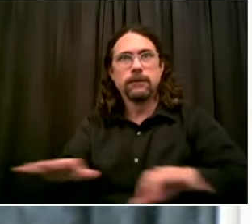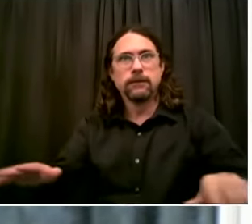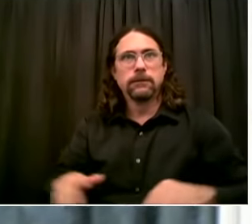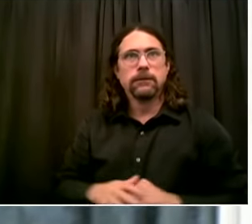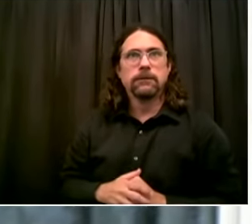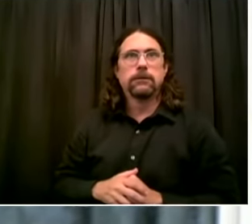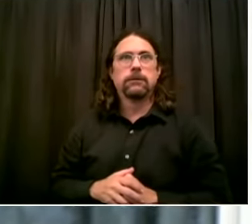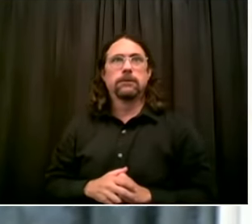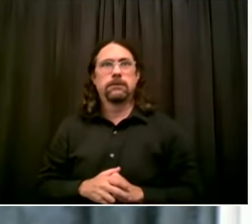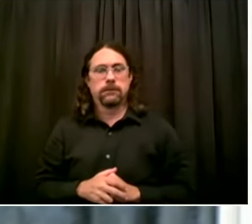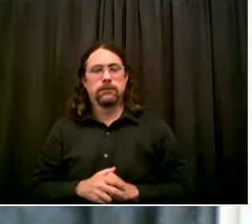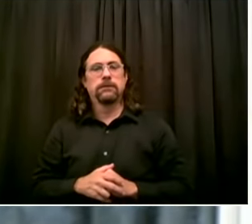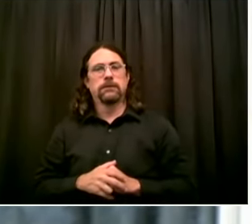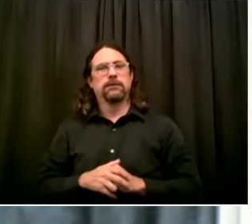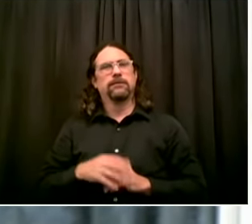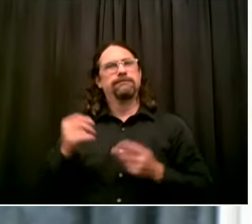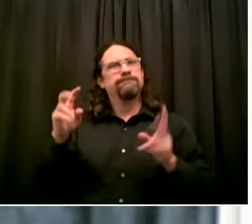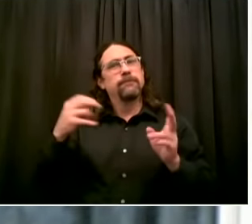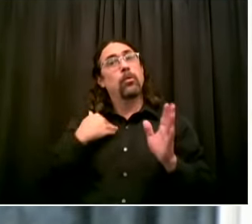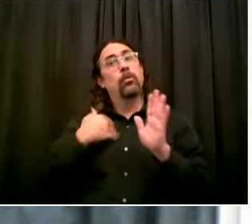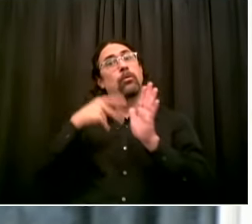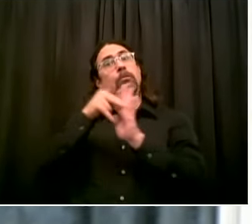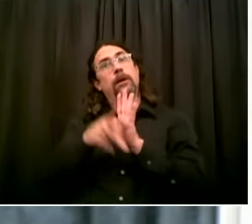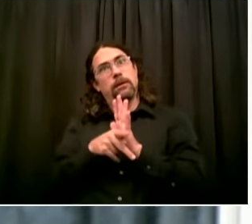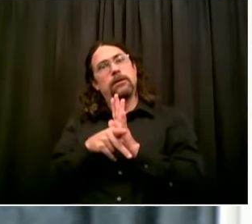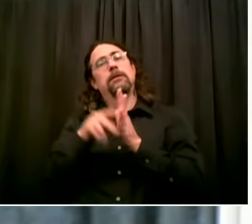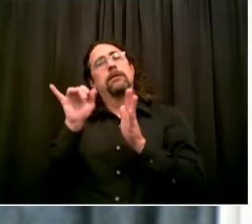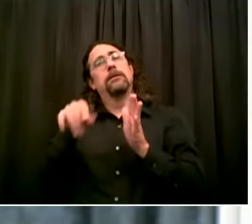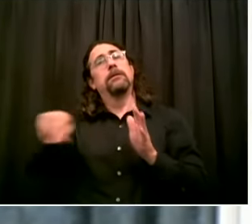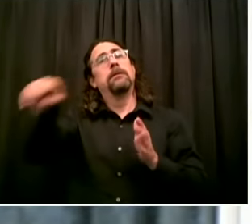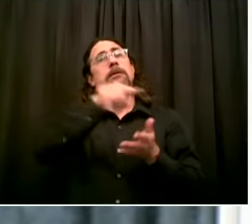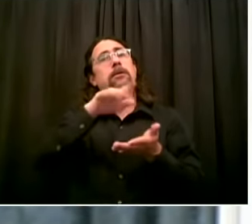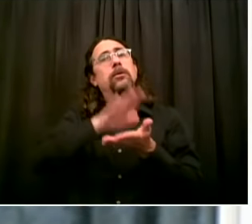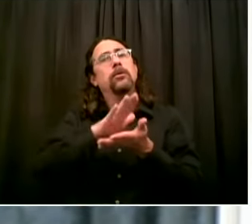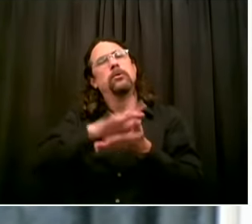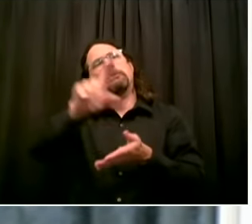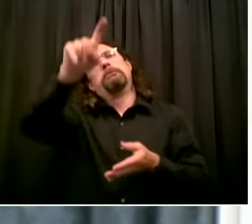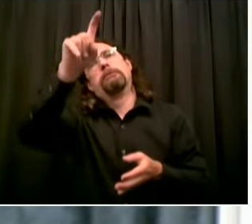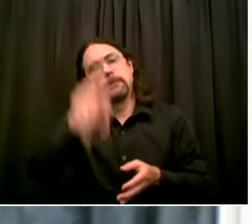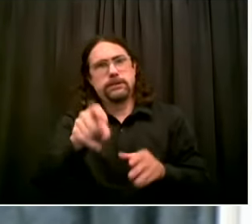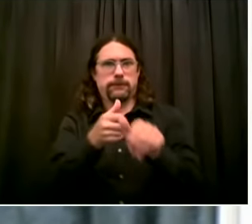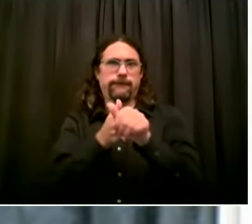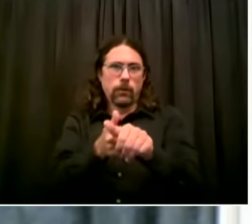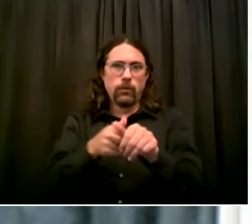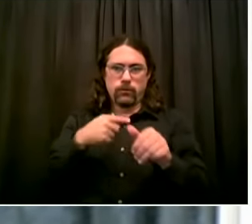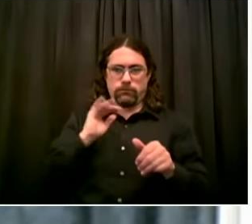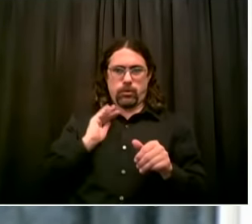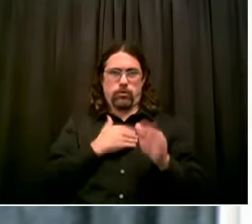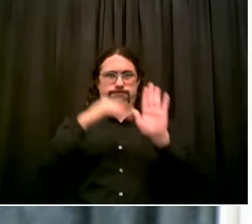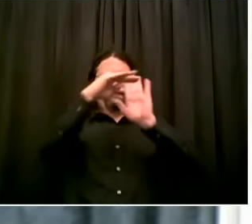OUT OF CONCERNS OF WHAT WE WERE SEEING. WE ARE HEARING